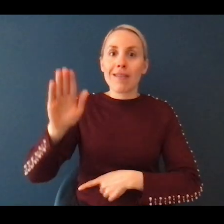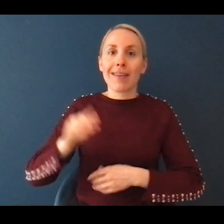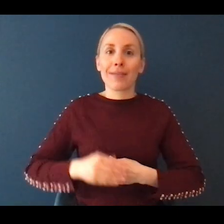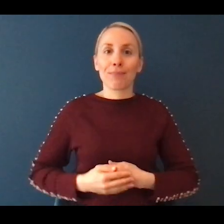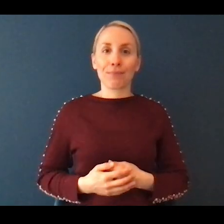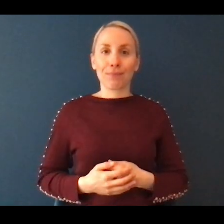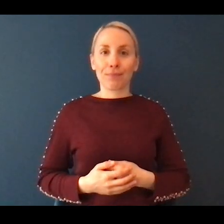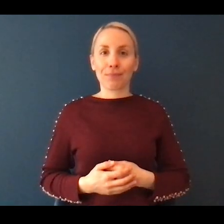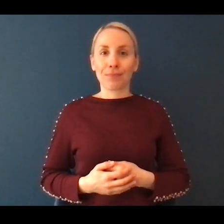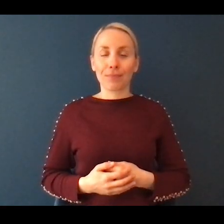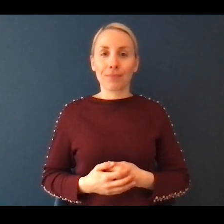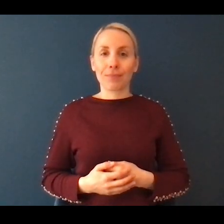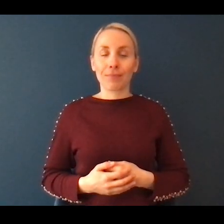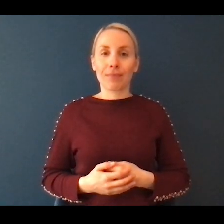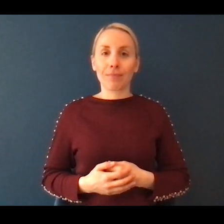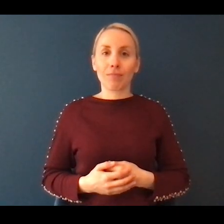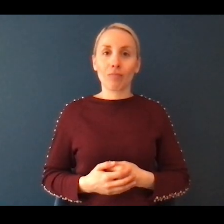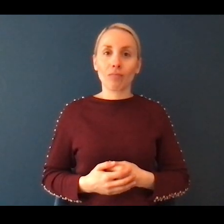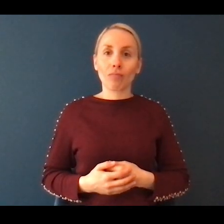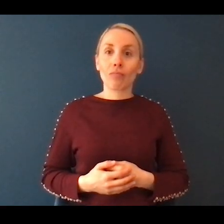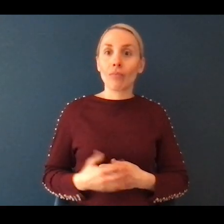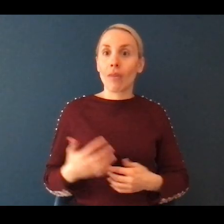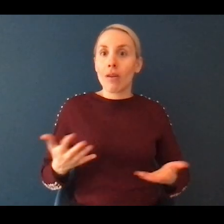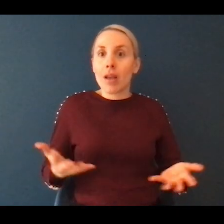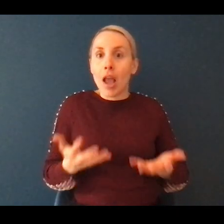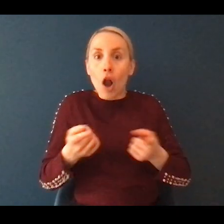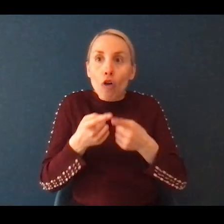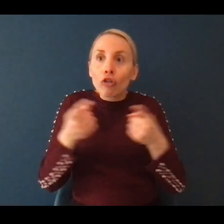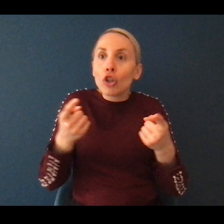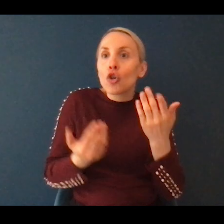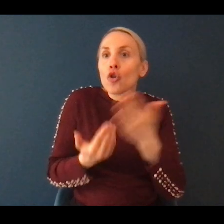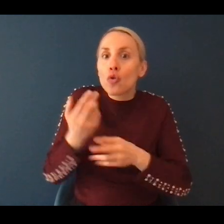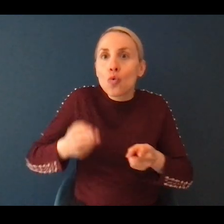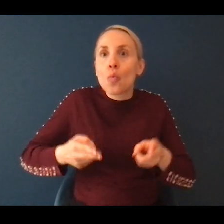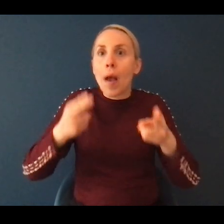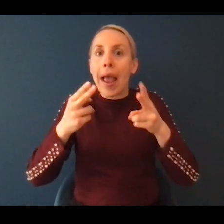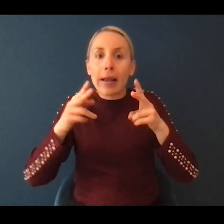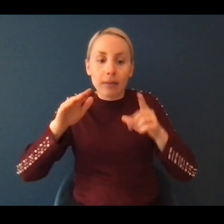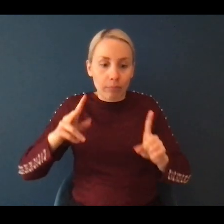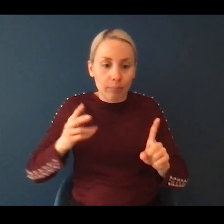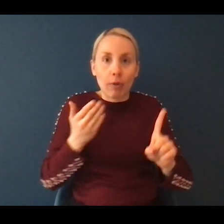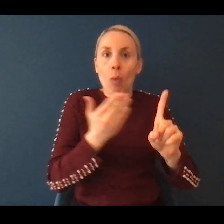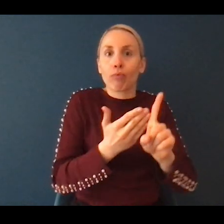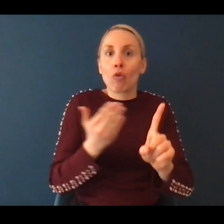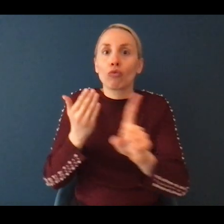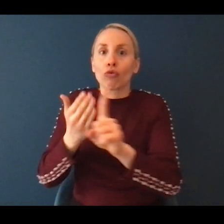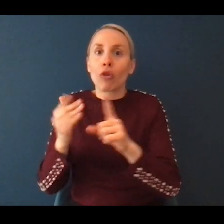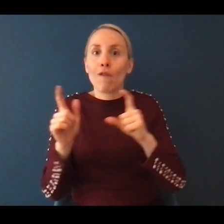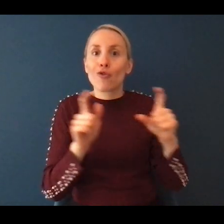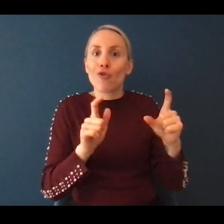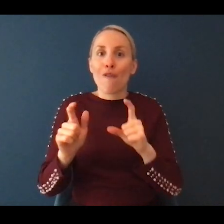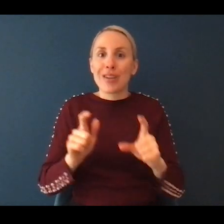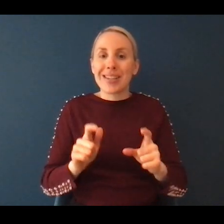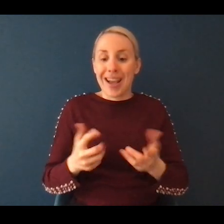artists exploring new approaches to photography we are now running the fourth edition and